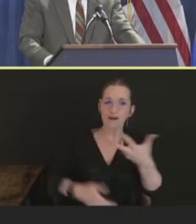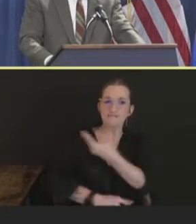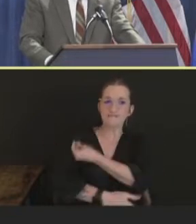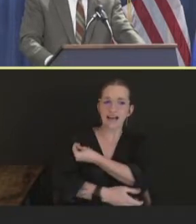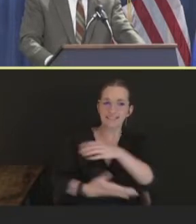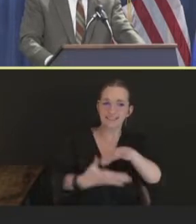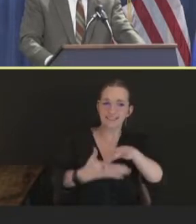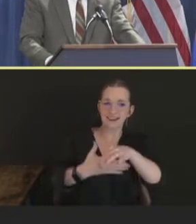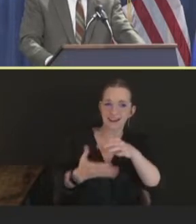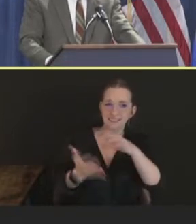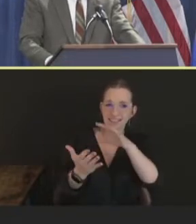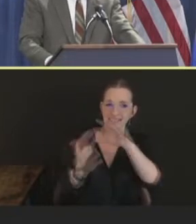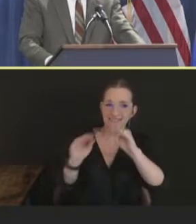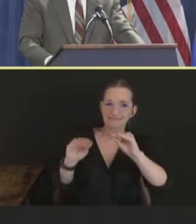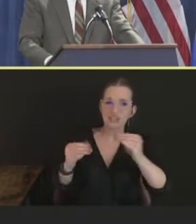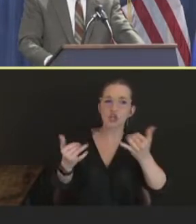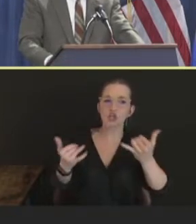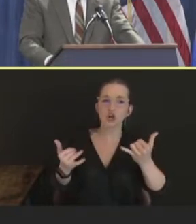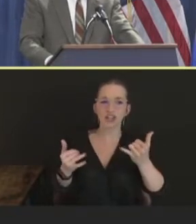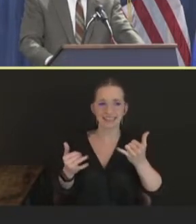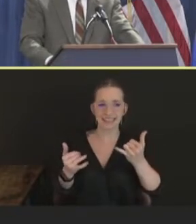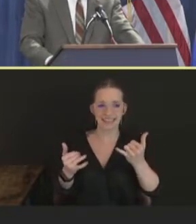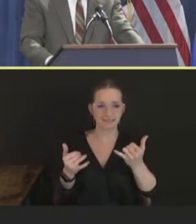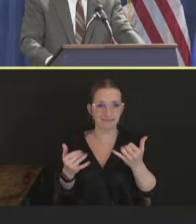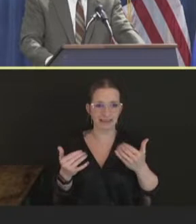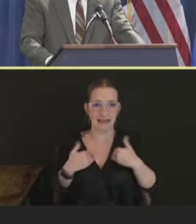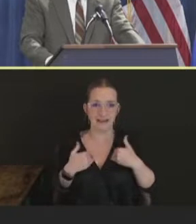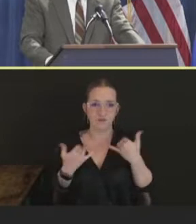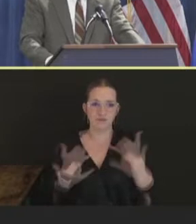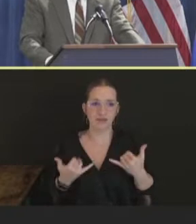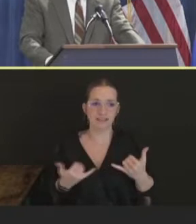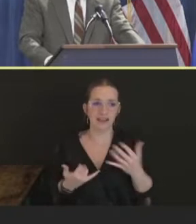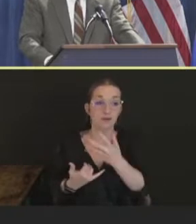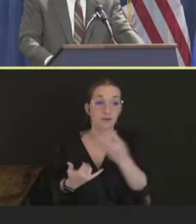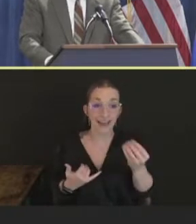or on their certification and recertification exam.